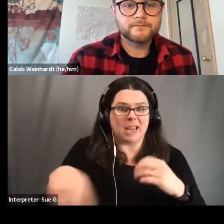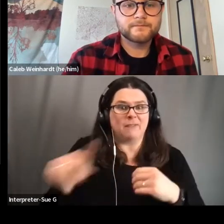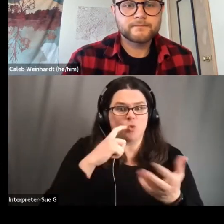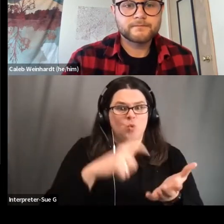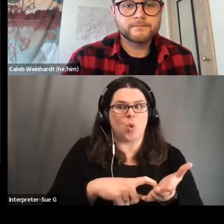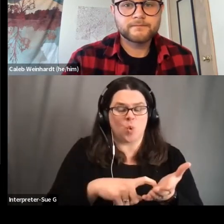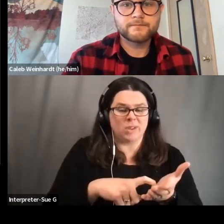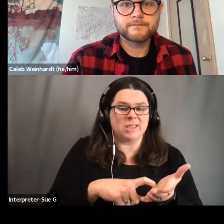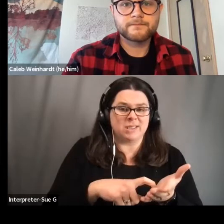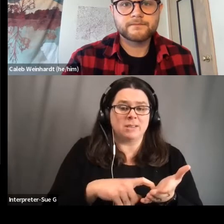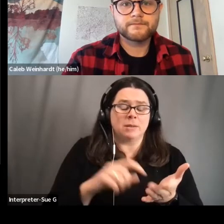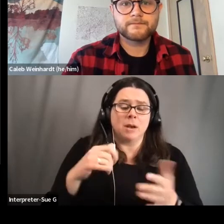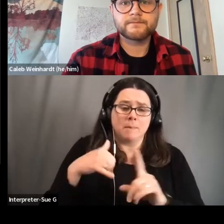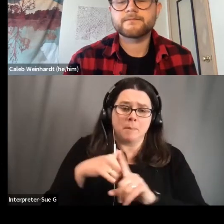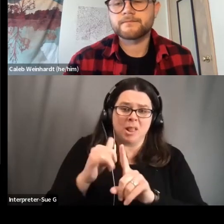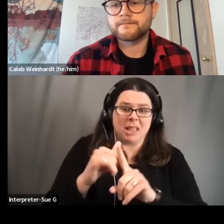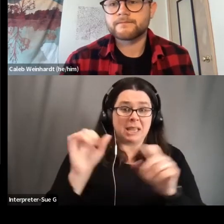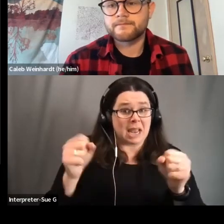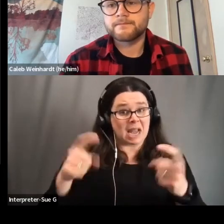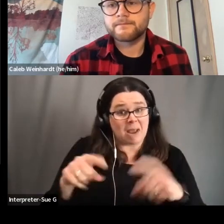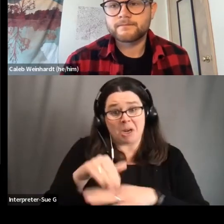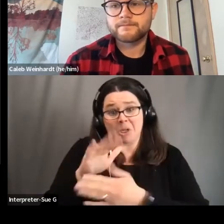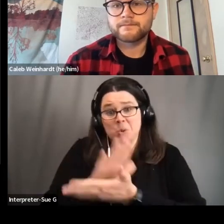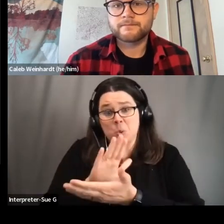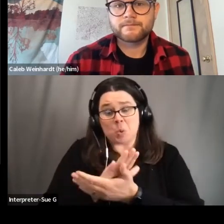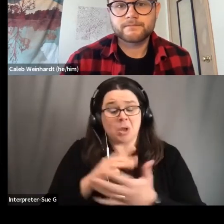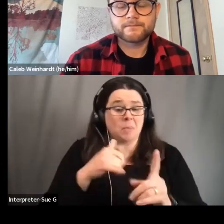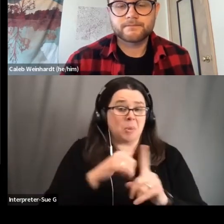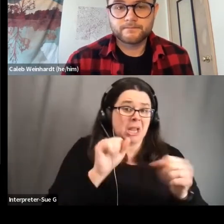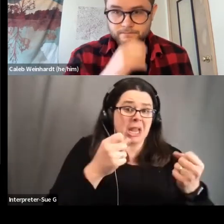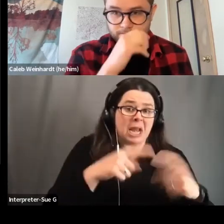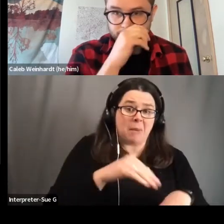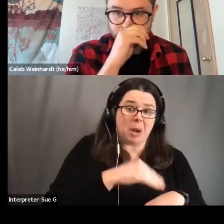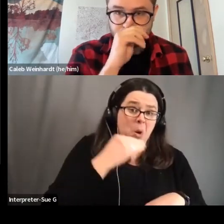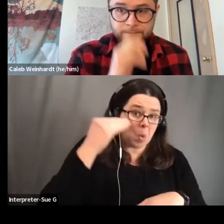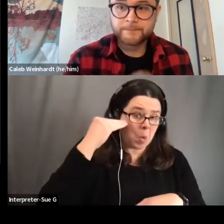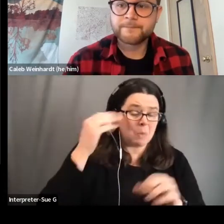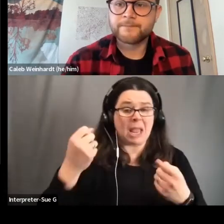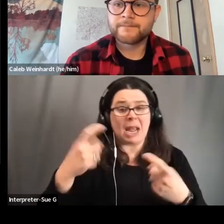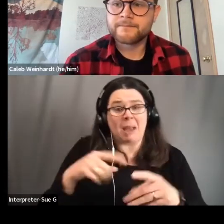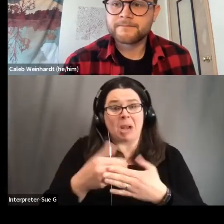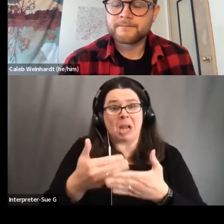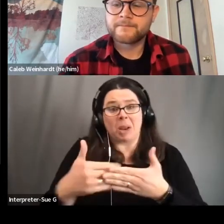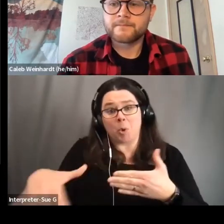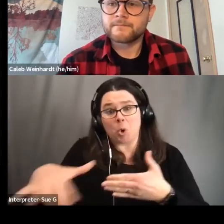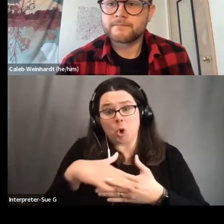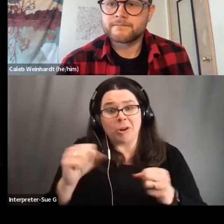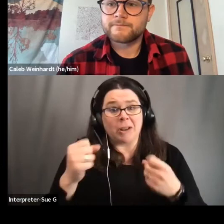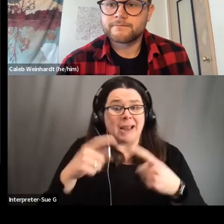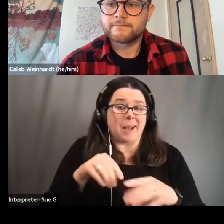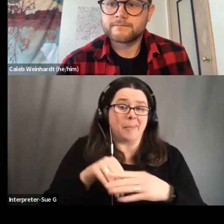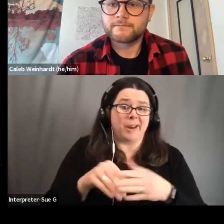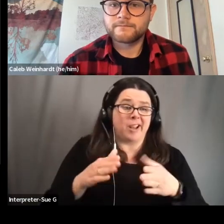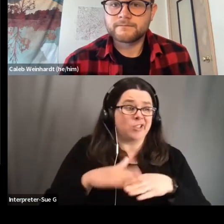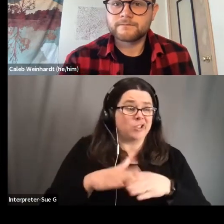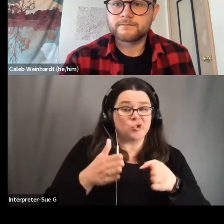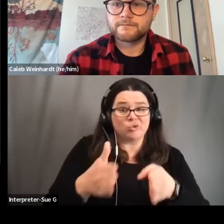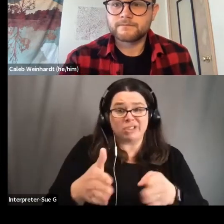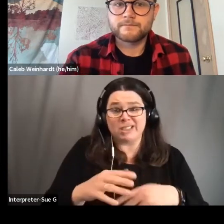can be at school. It can be at home, it can be in our neighborhoods. It can be on the streets. It can be in extracurricular activities.